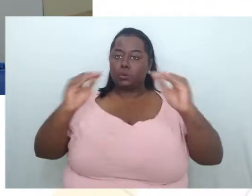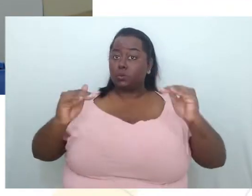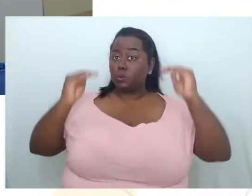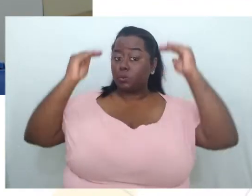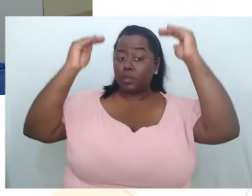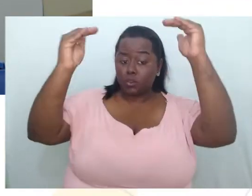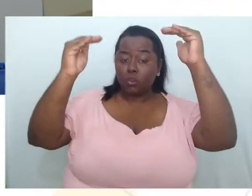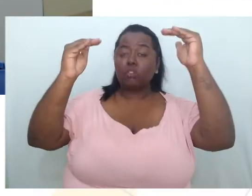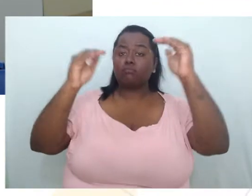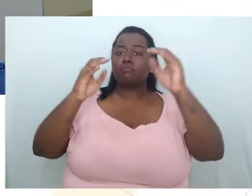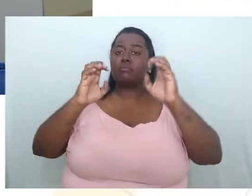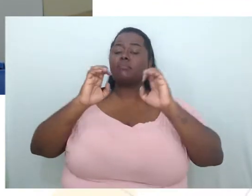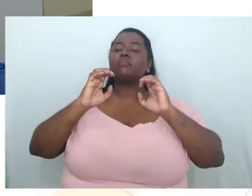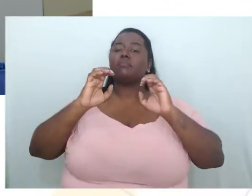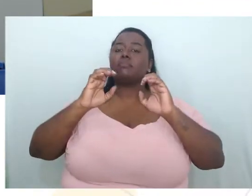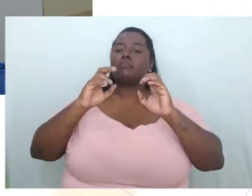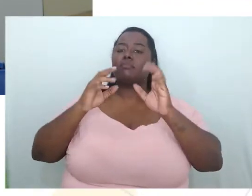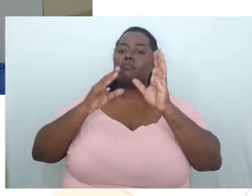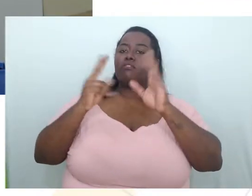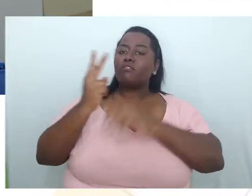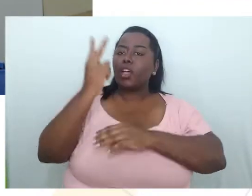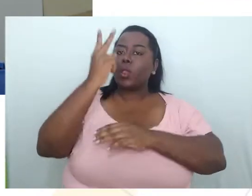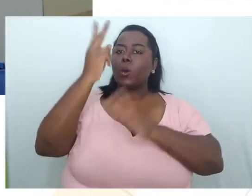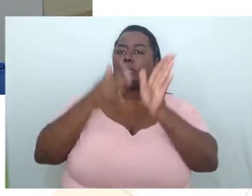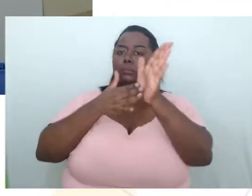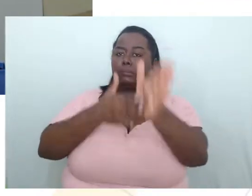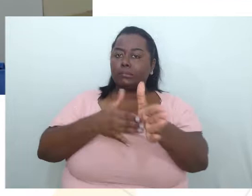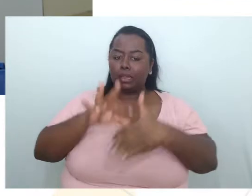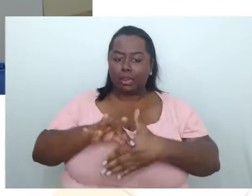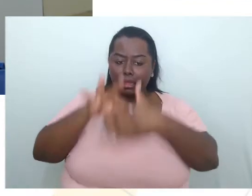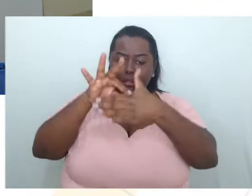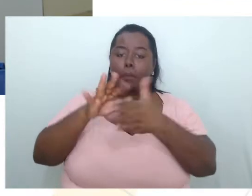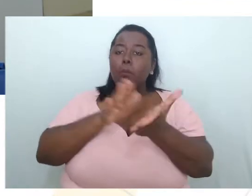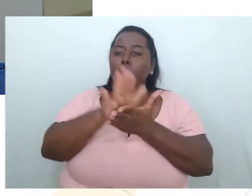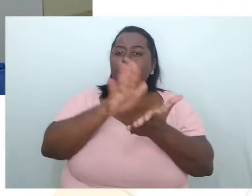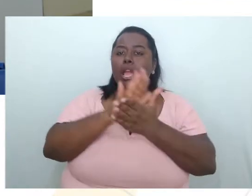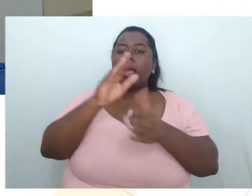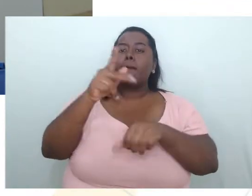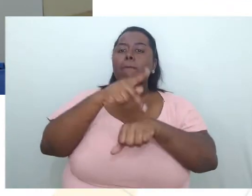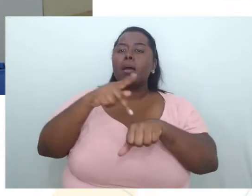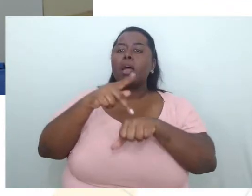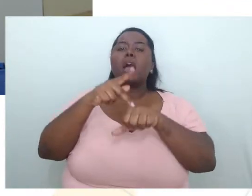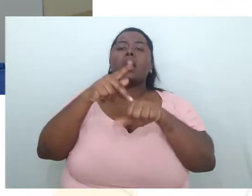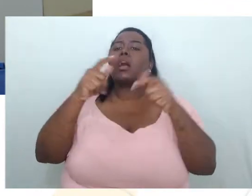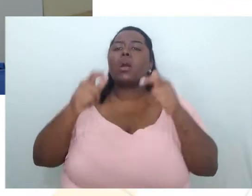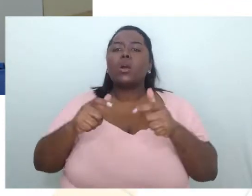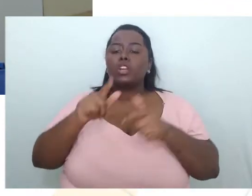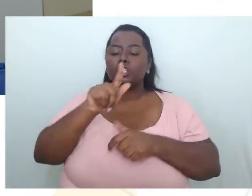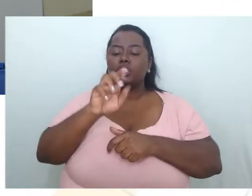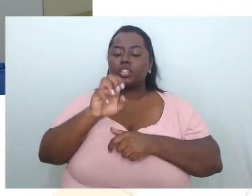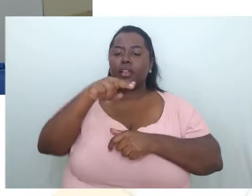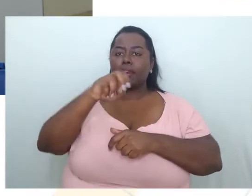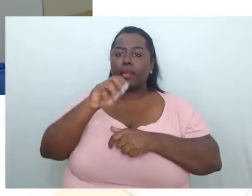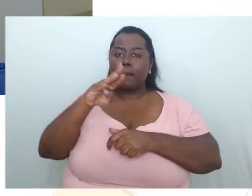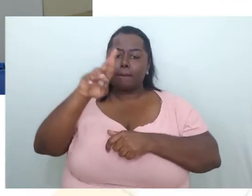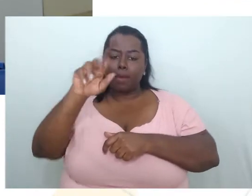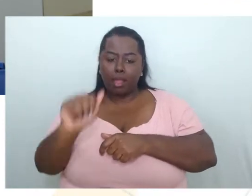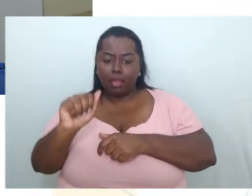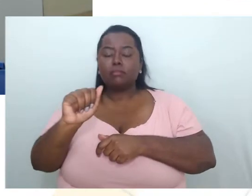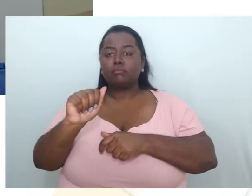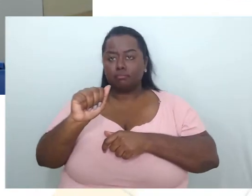published in Geneva by Globethics, an organization which looks after or